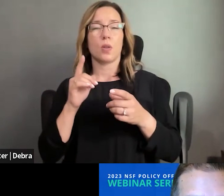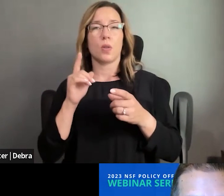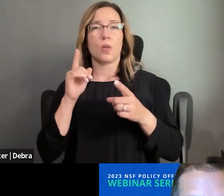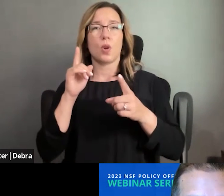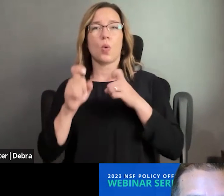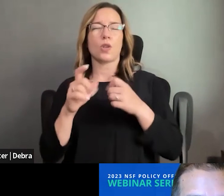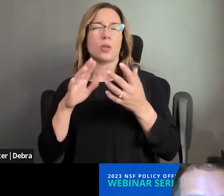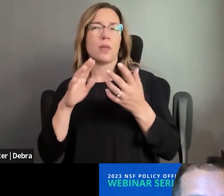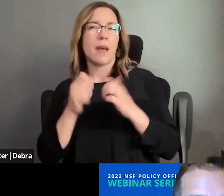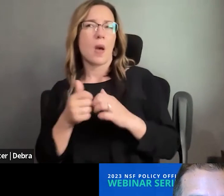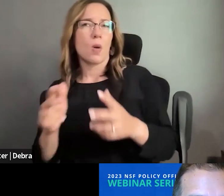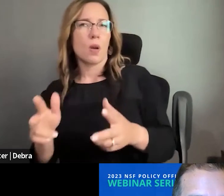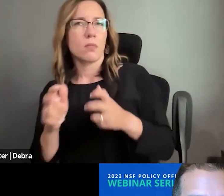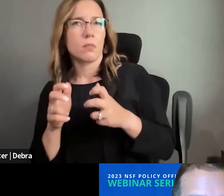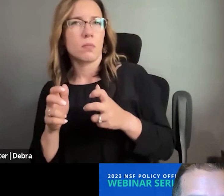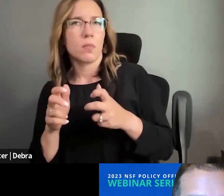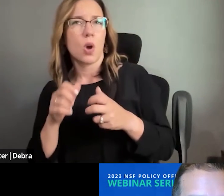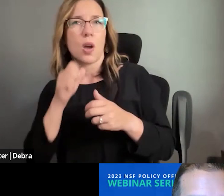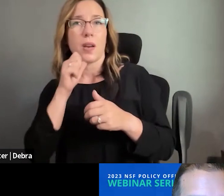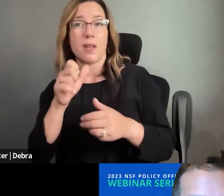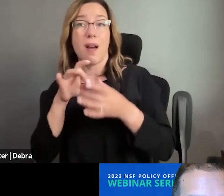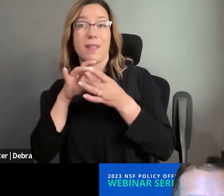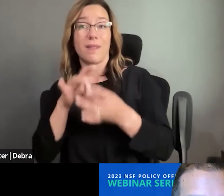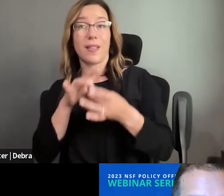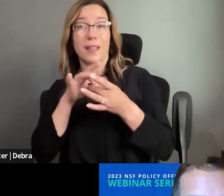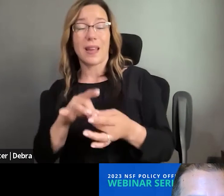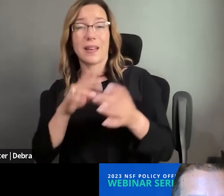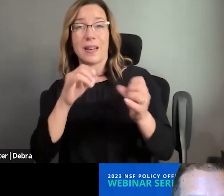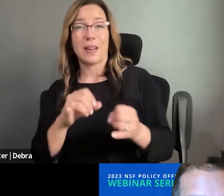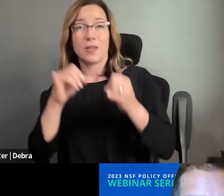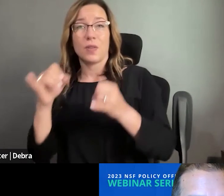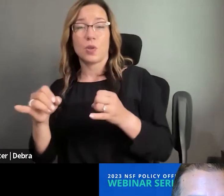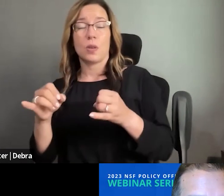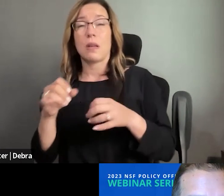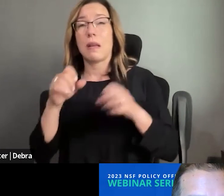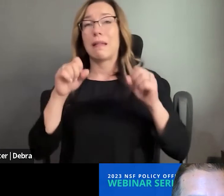asked on an unaffiliated individual. Can an institution just send